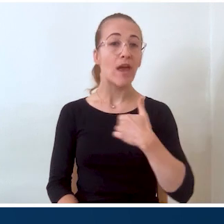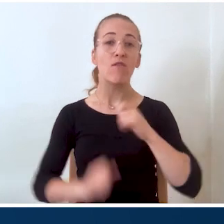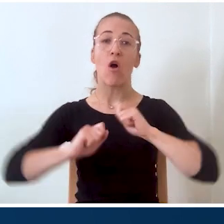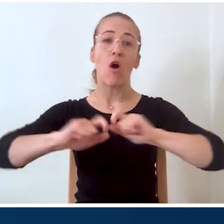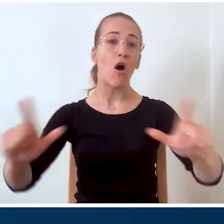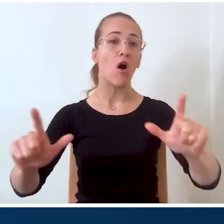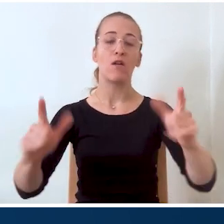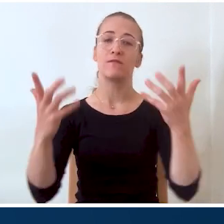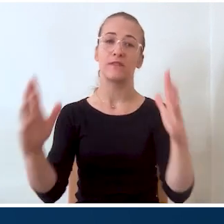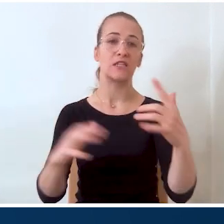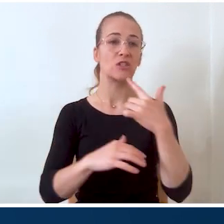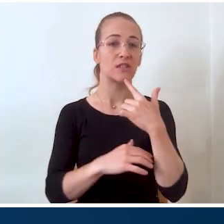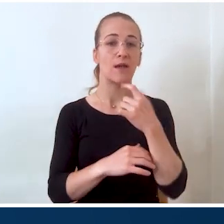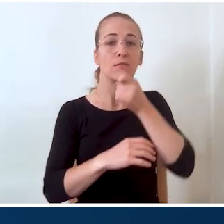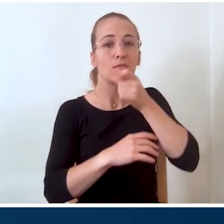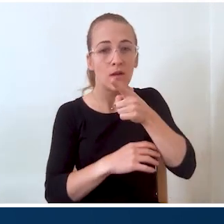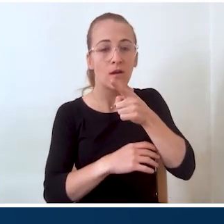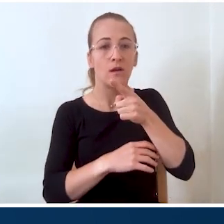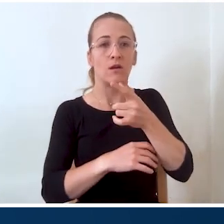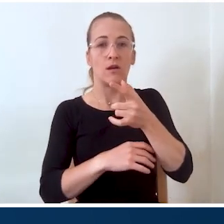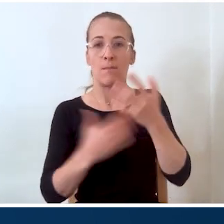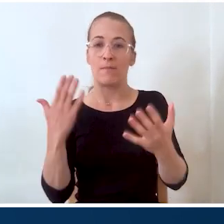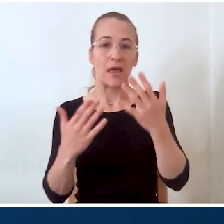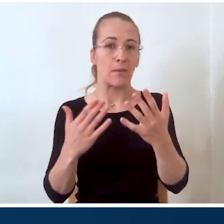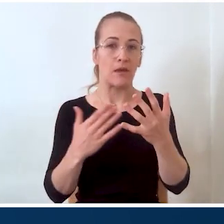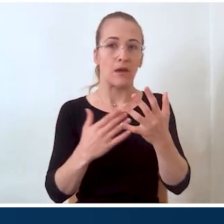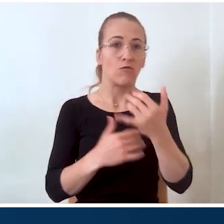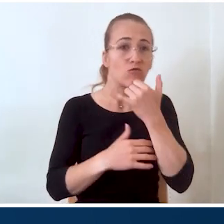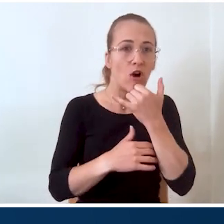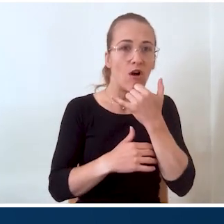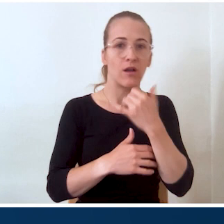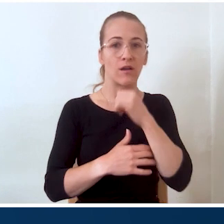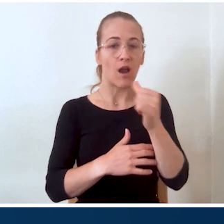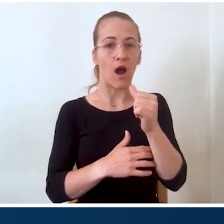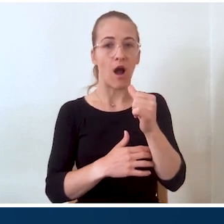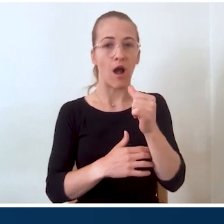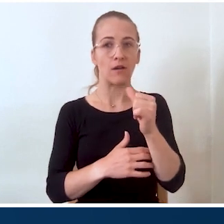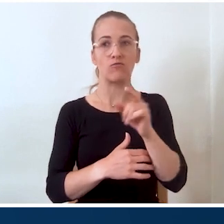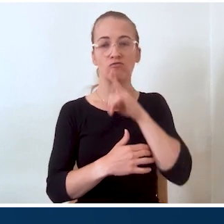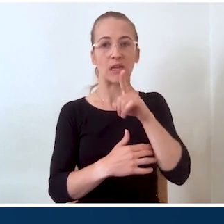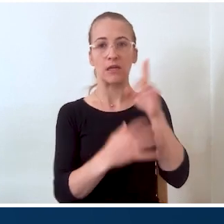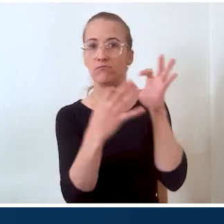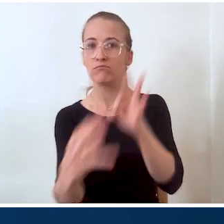We have all said something and we've said it in a way that wasn't necessarily as eloquent